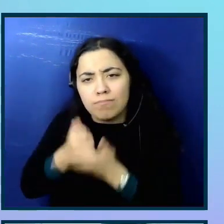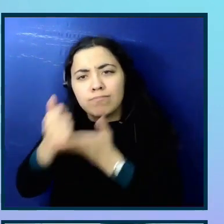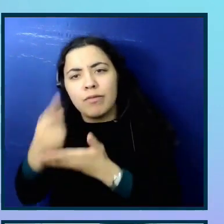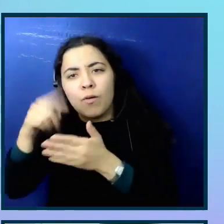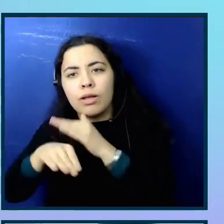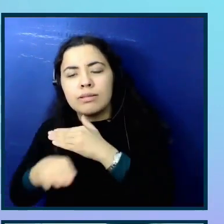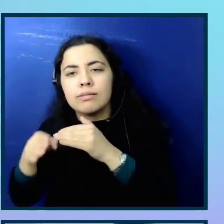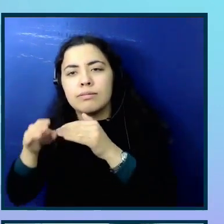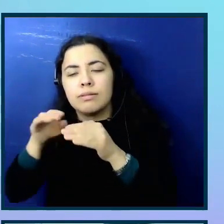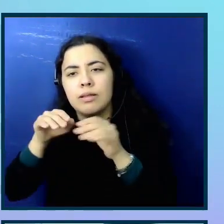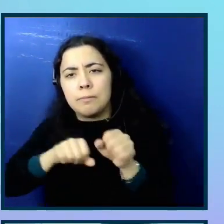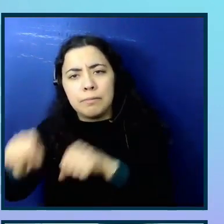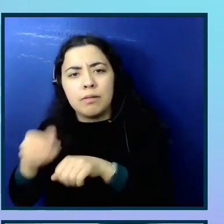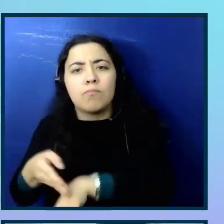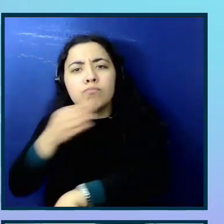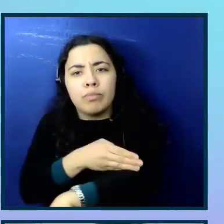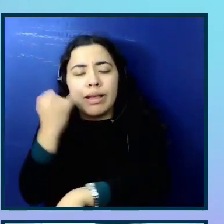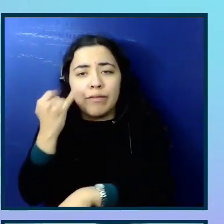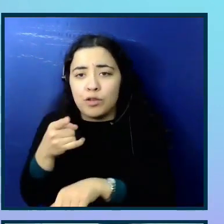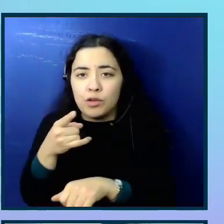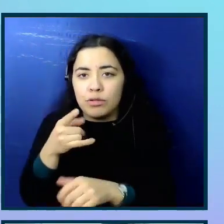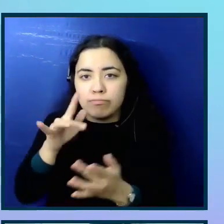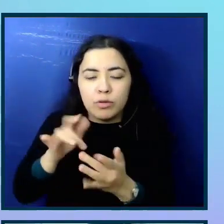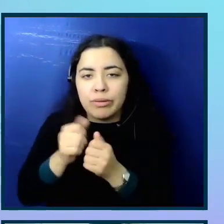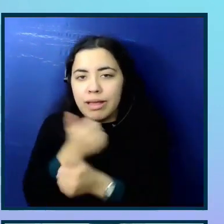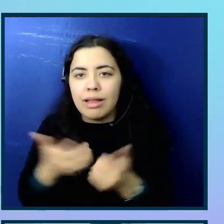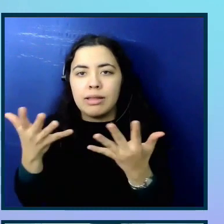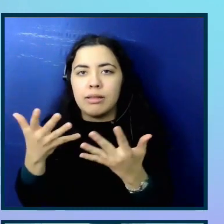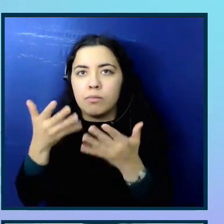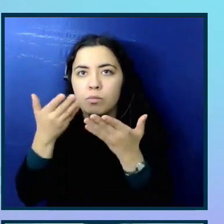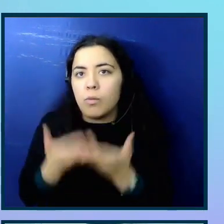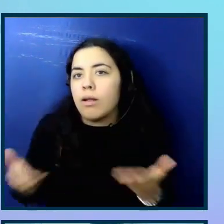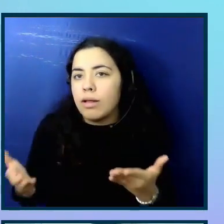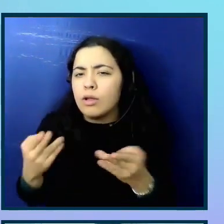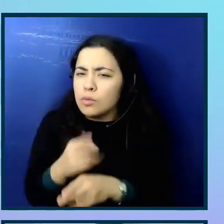If you're touch product in any way and use web tools and start describing